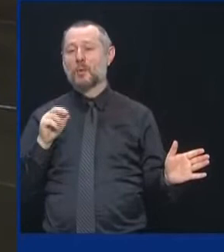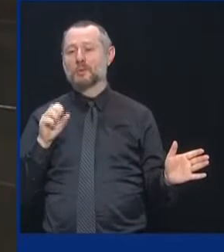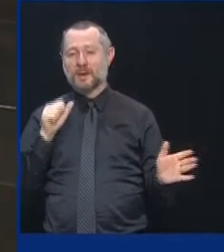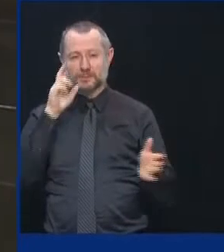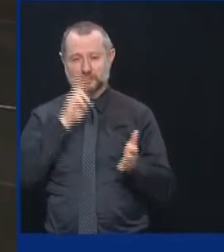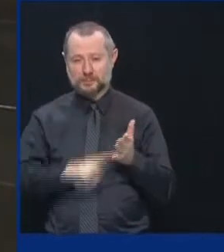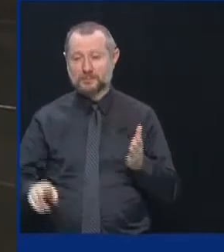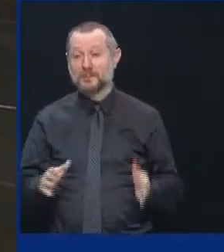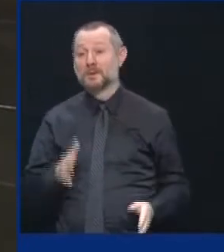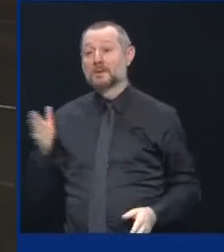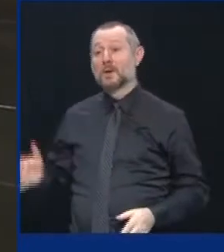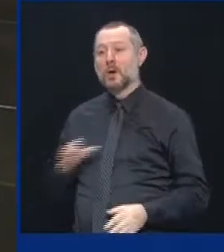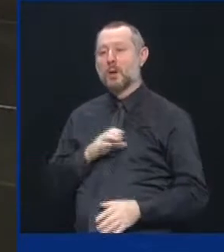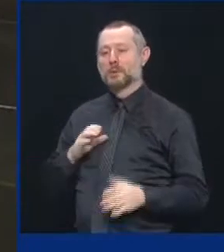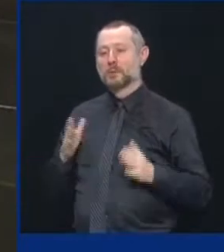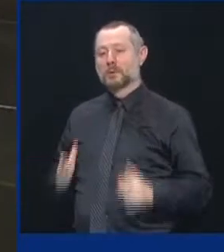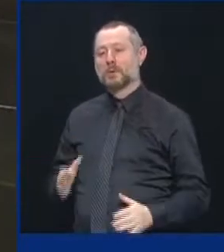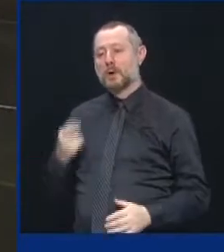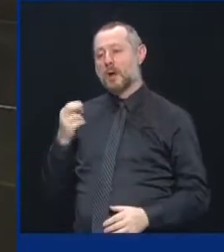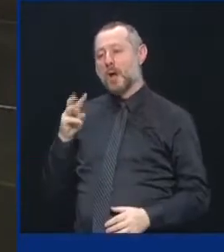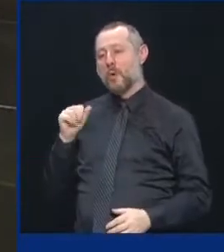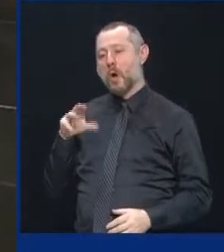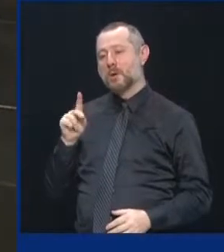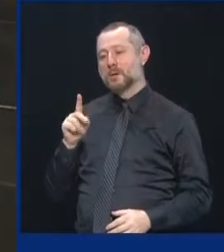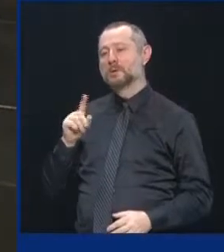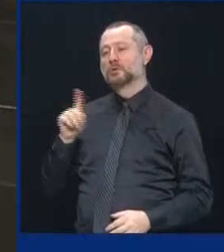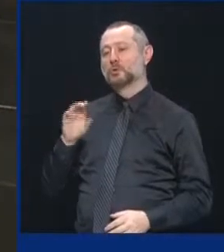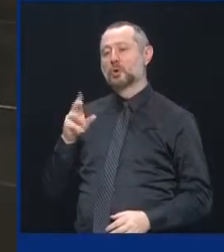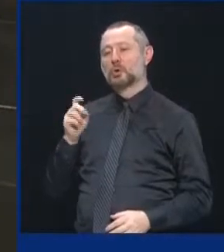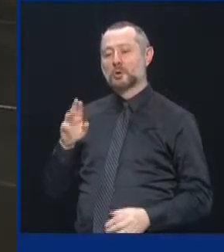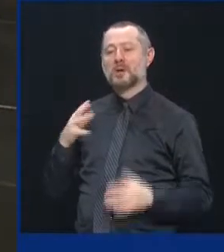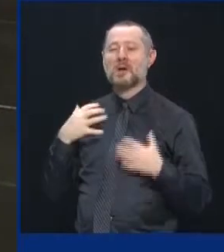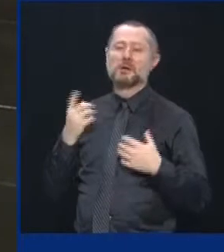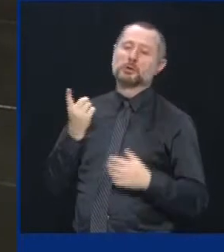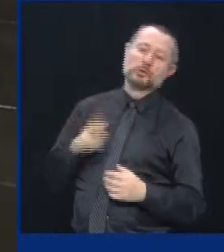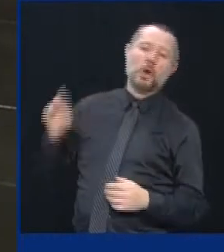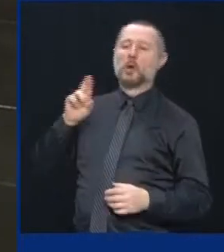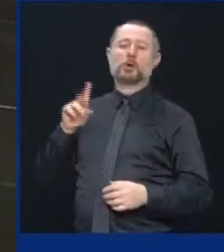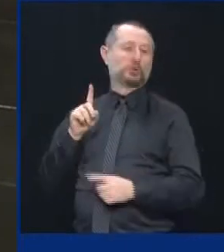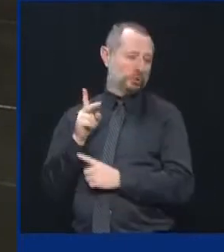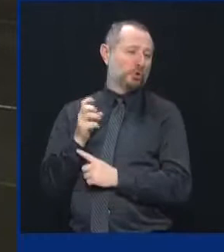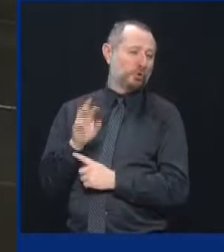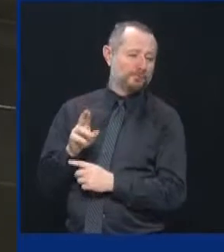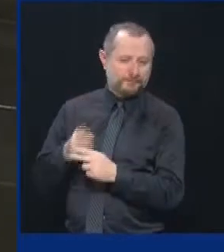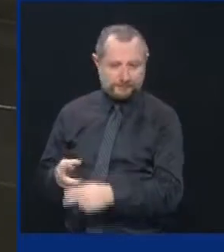BUDGET. TO MY IMMEDIATE LEFT, SECRETARY OF THE GOVERNOR AND RIGHT,